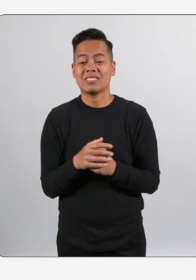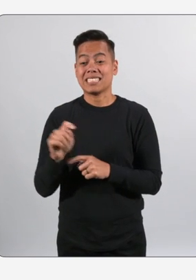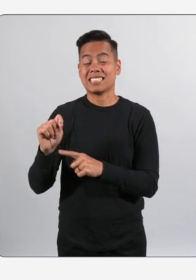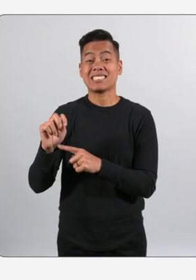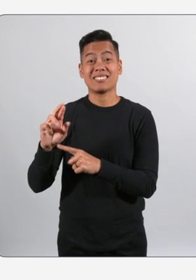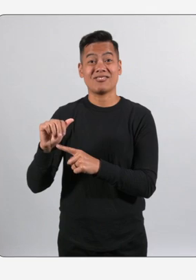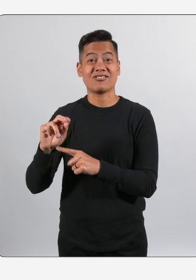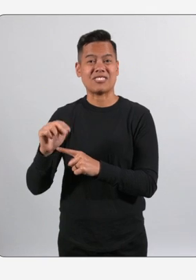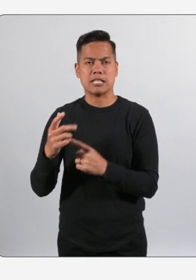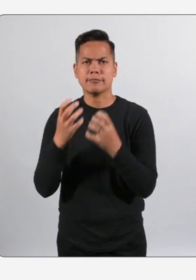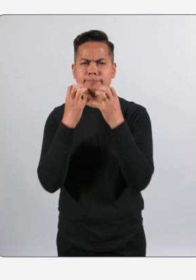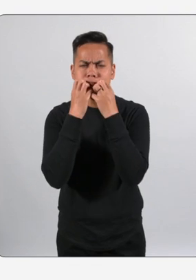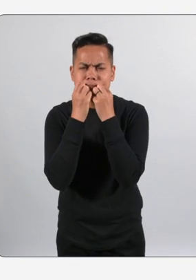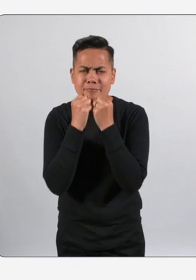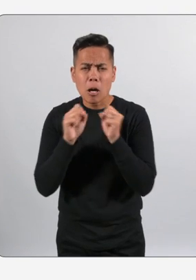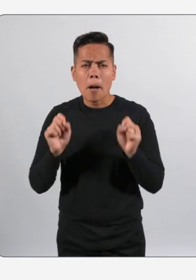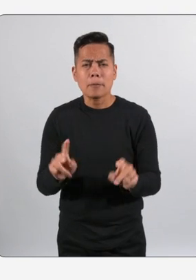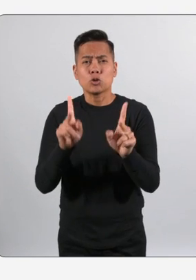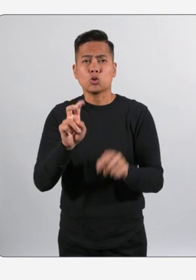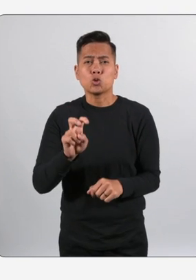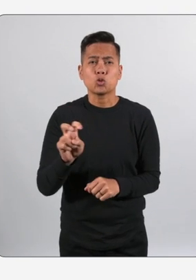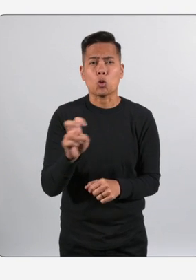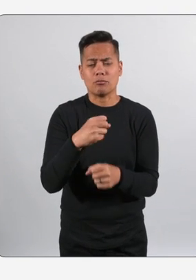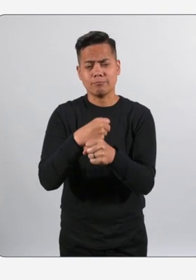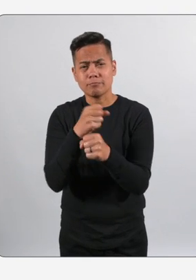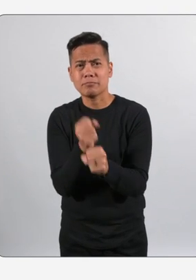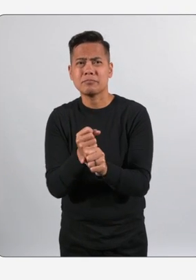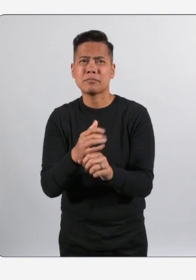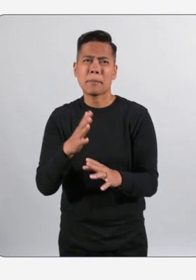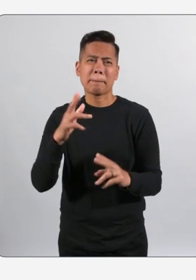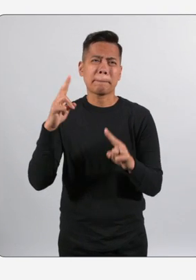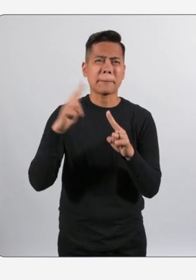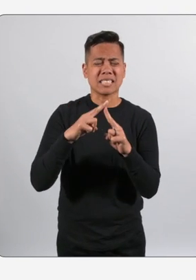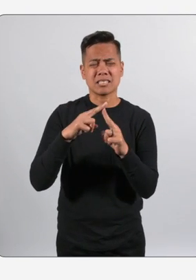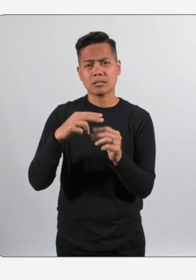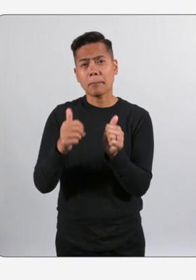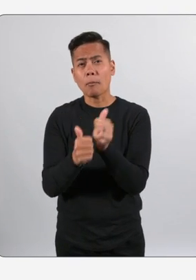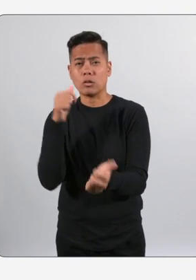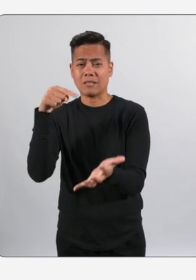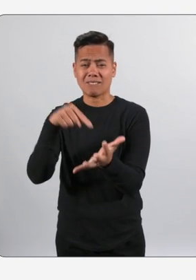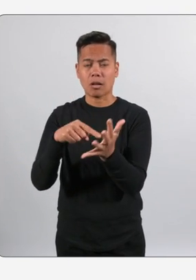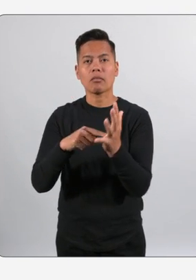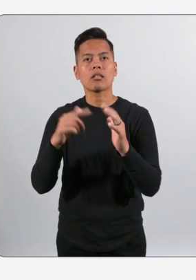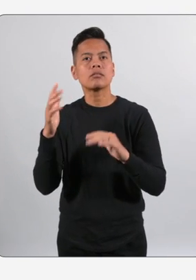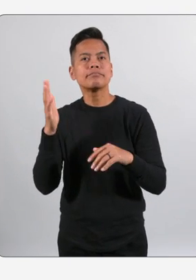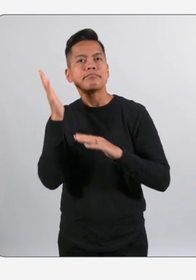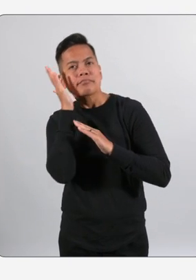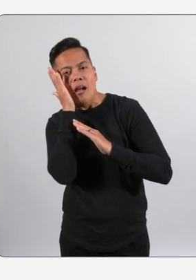and started her journey to create the best and most affordable foam mattresses in Vietnam.